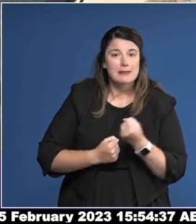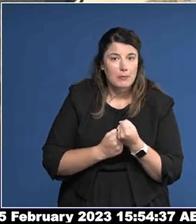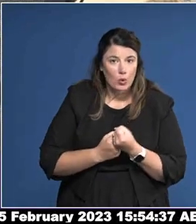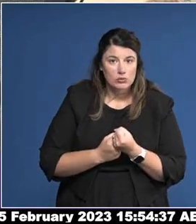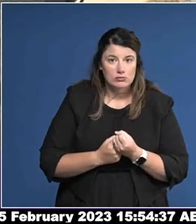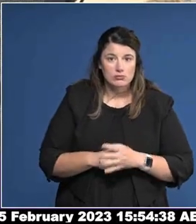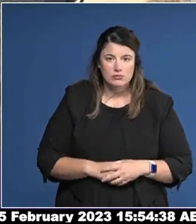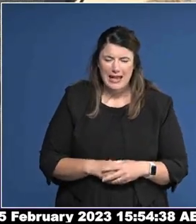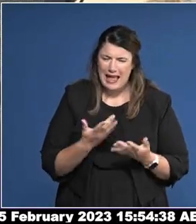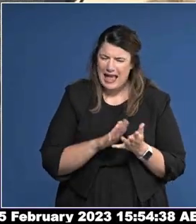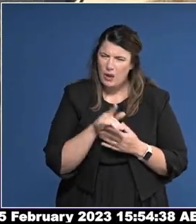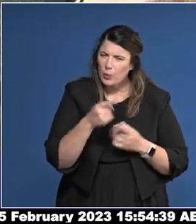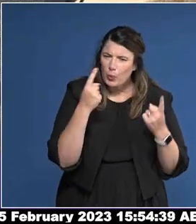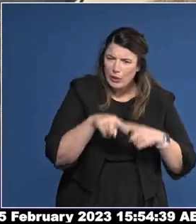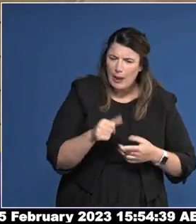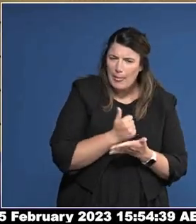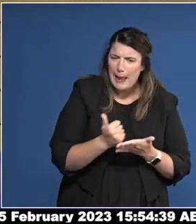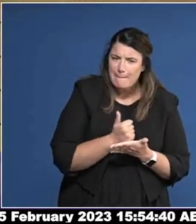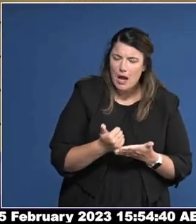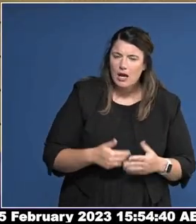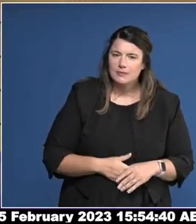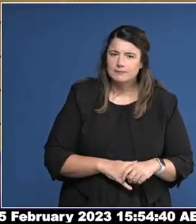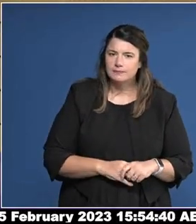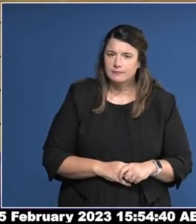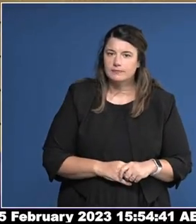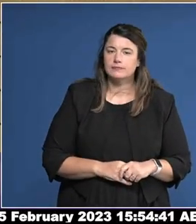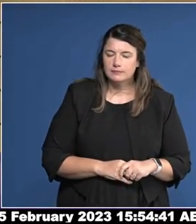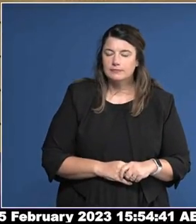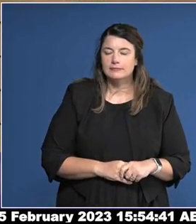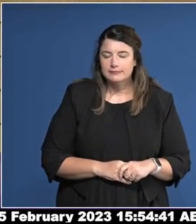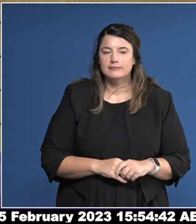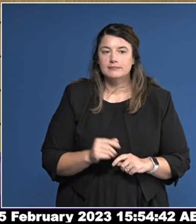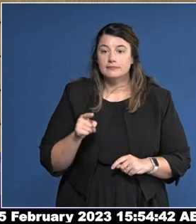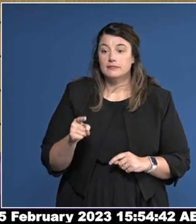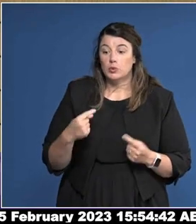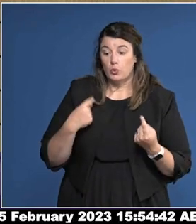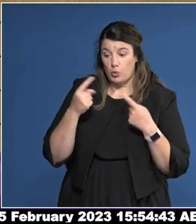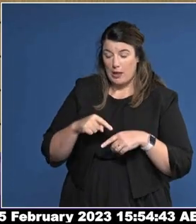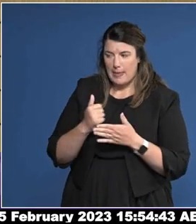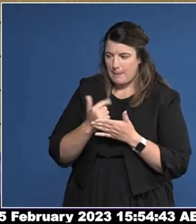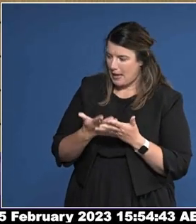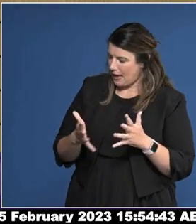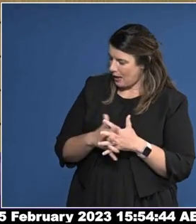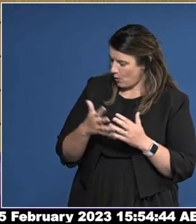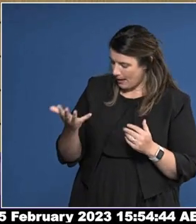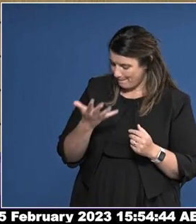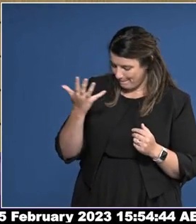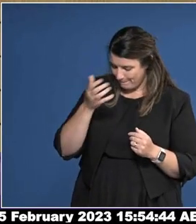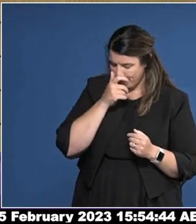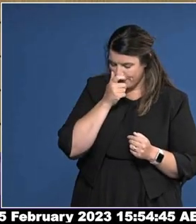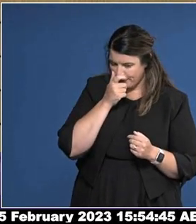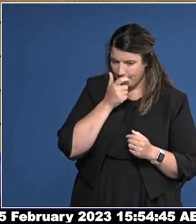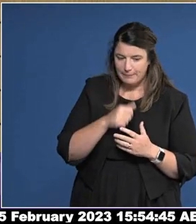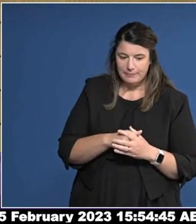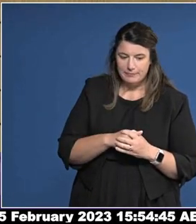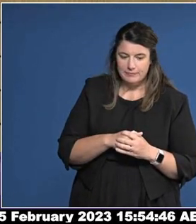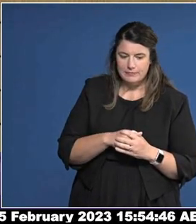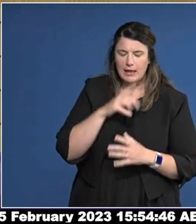That was the number that was in the - it was a government document.